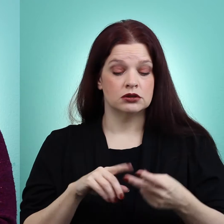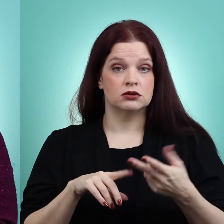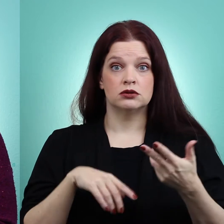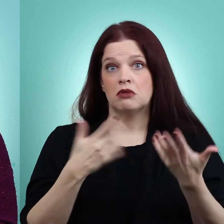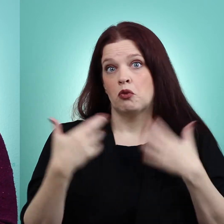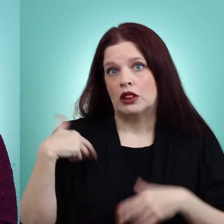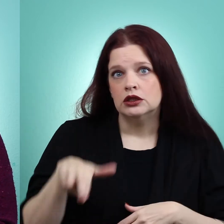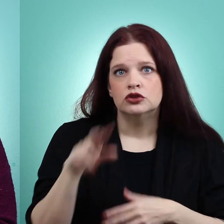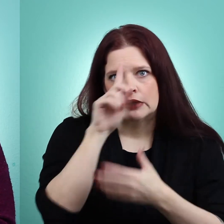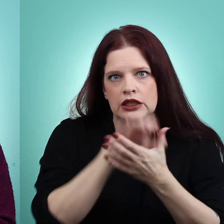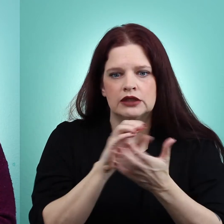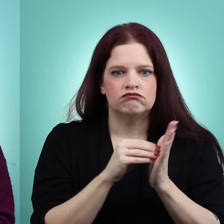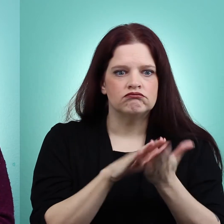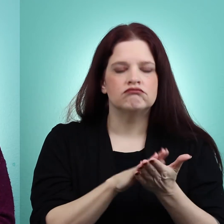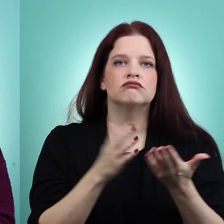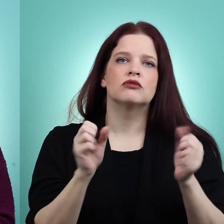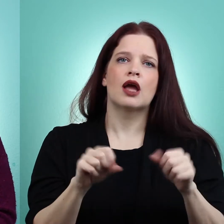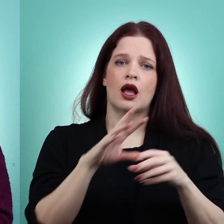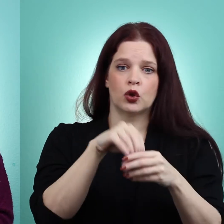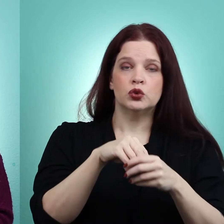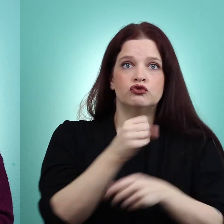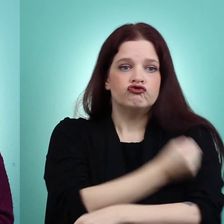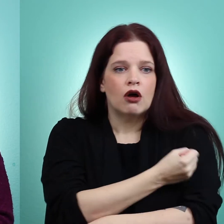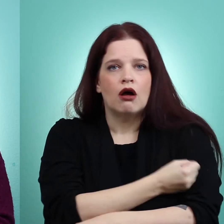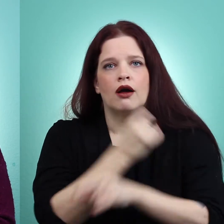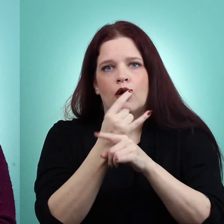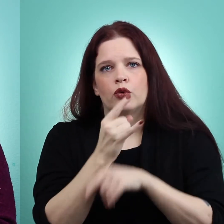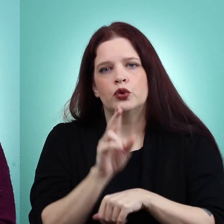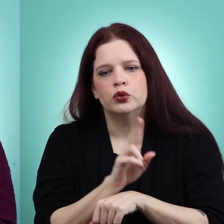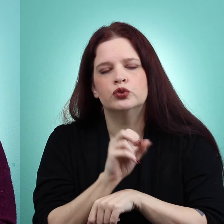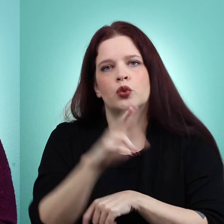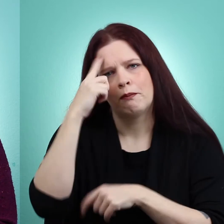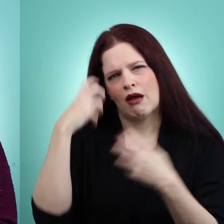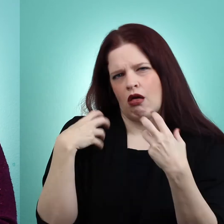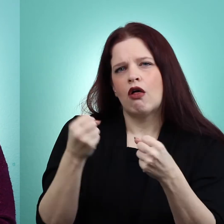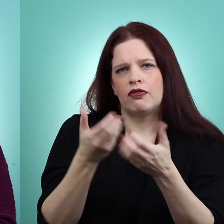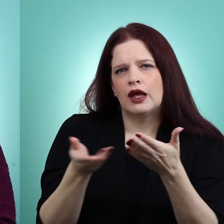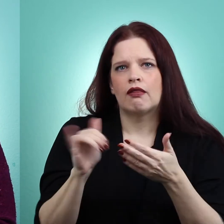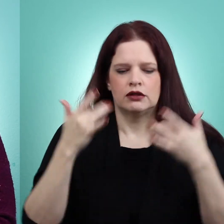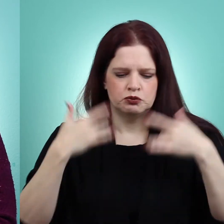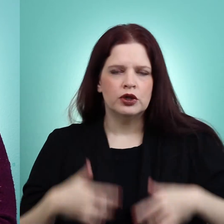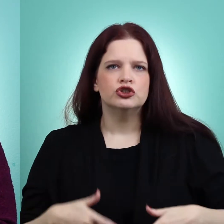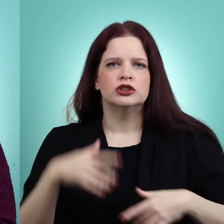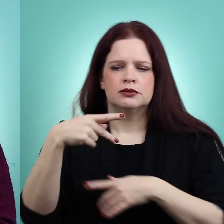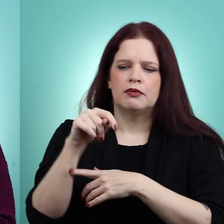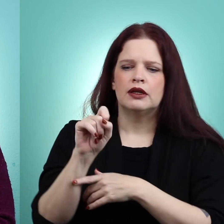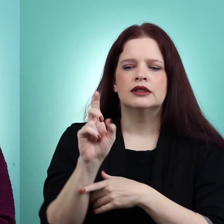religious beliefs. You could also include drug or alcohol use or mental health factors such as depression, PTSD, and anxiety.